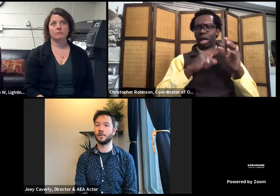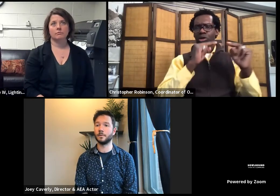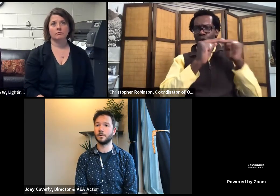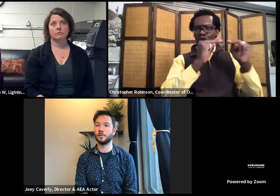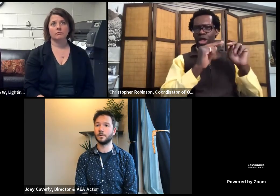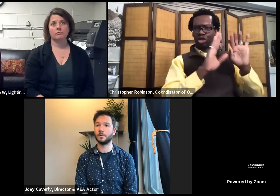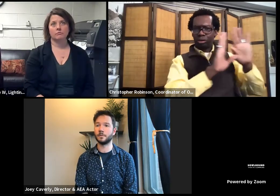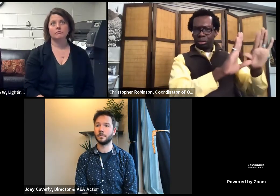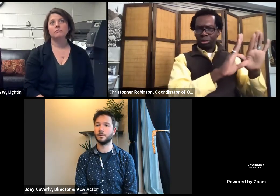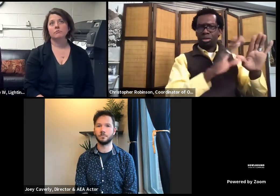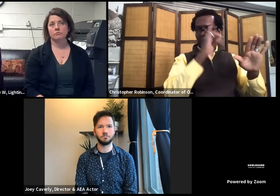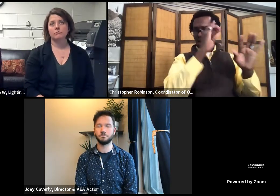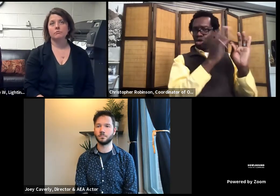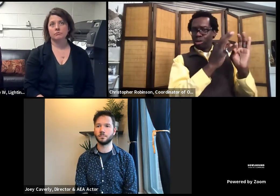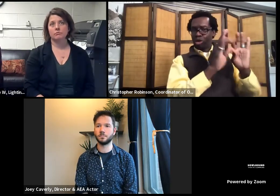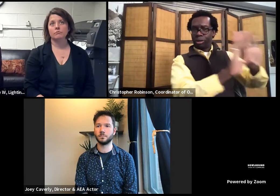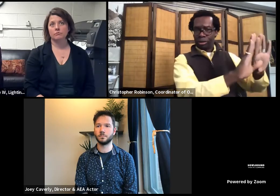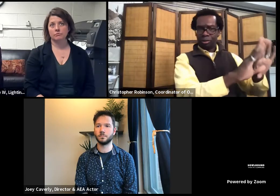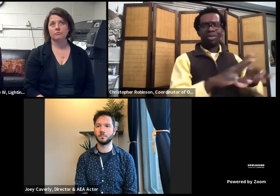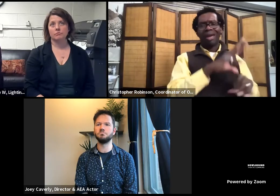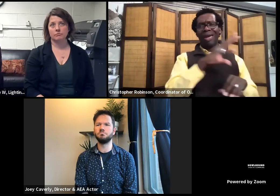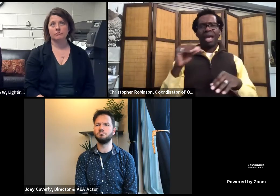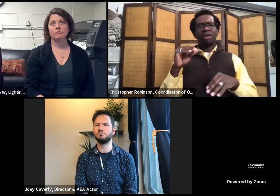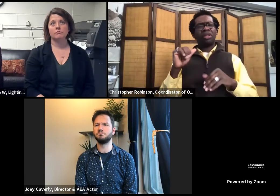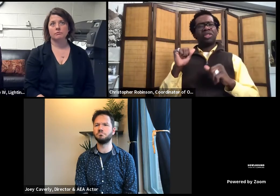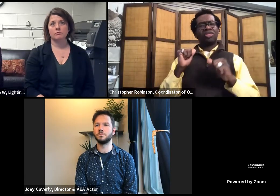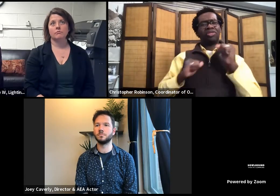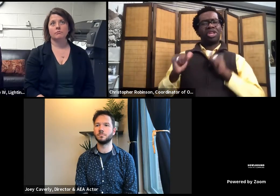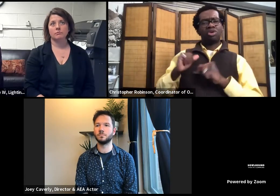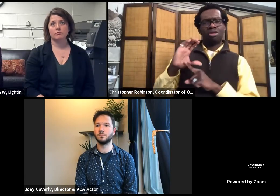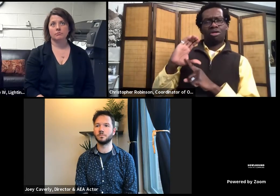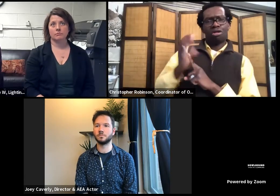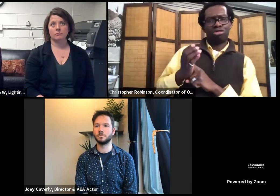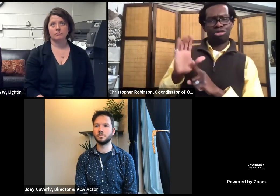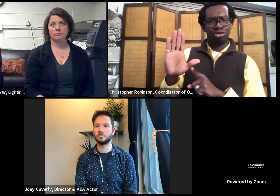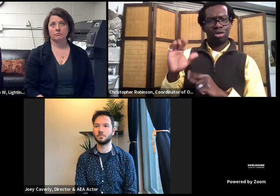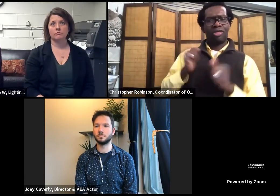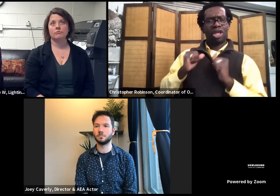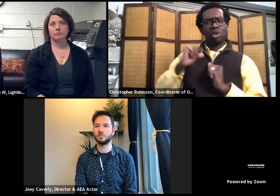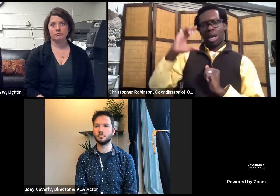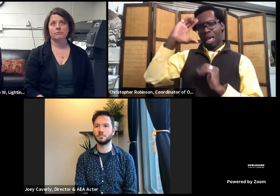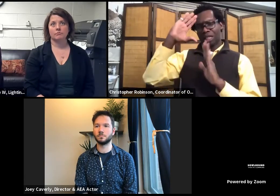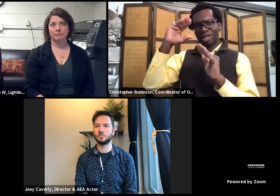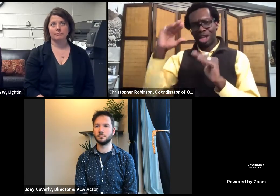and terms of the contracts, and negotiating those contracts. We were talking about with interpreters just a moment ago,